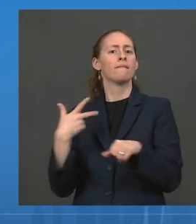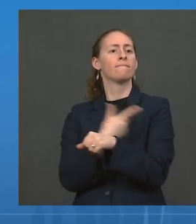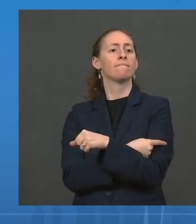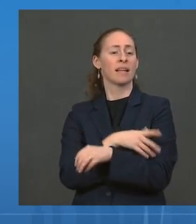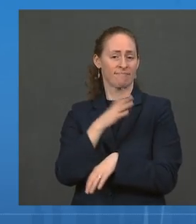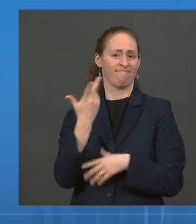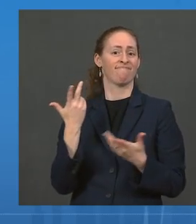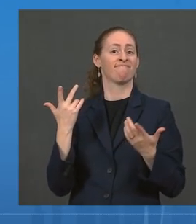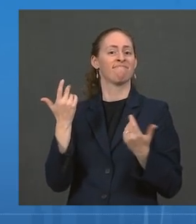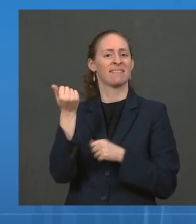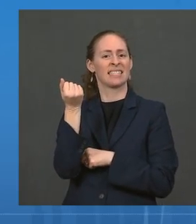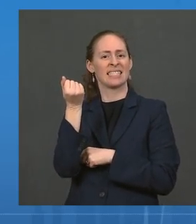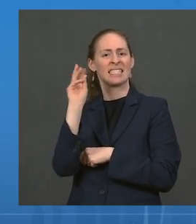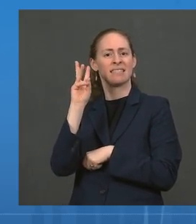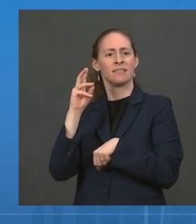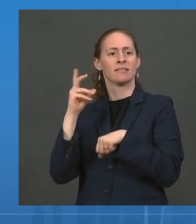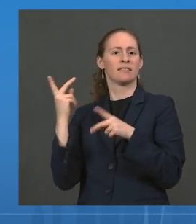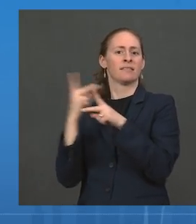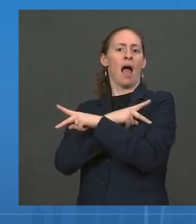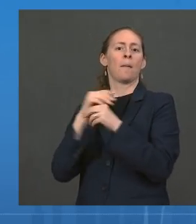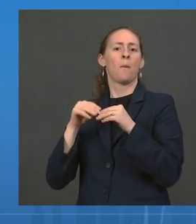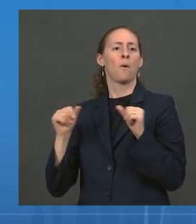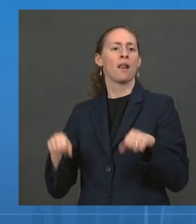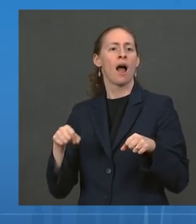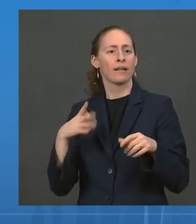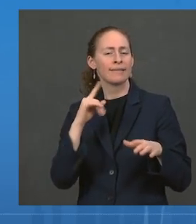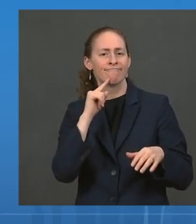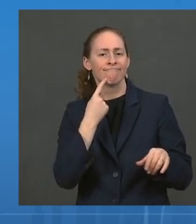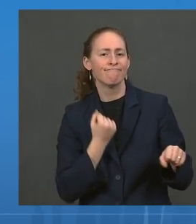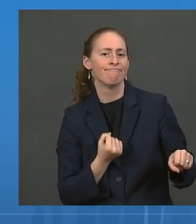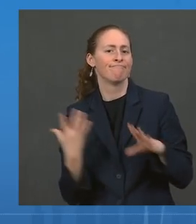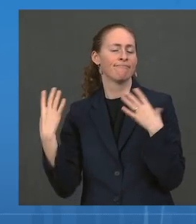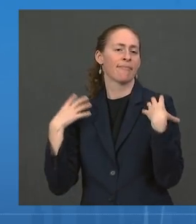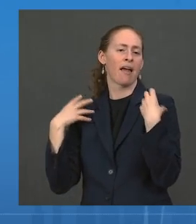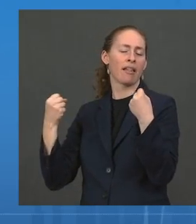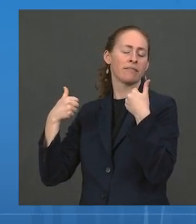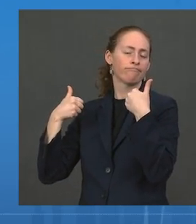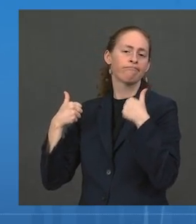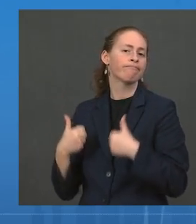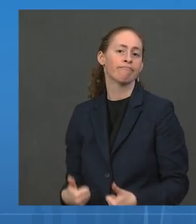more likely to end up in the ICU or die during the peak period.